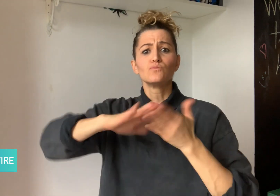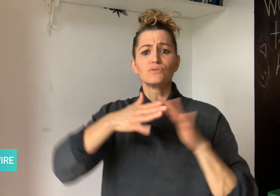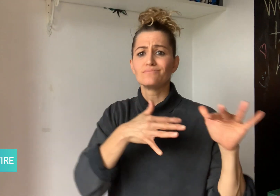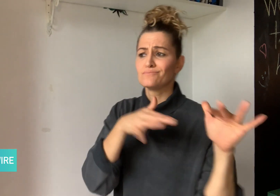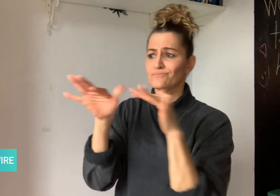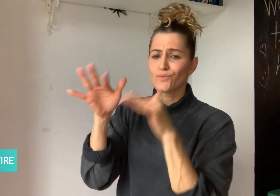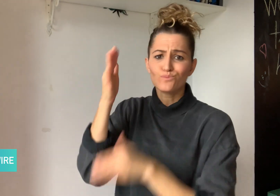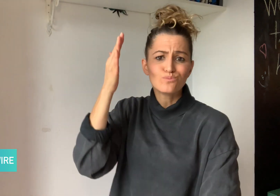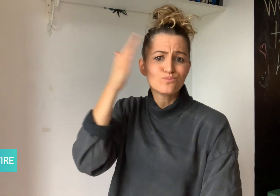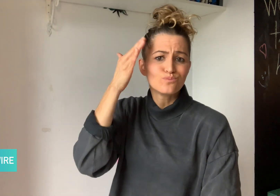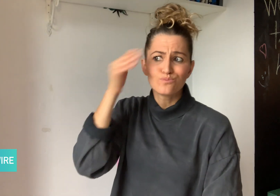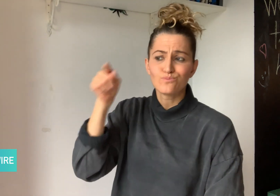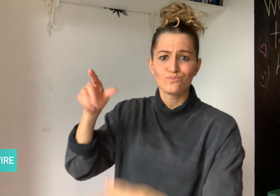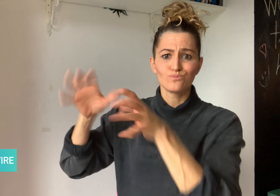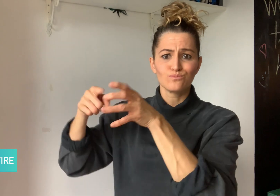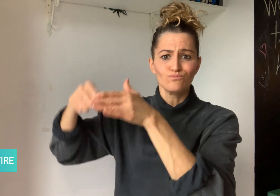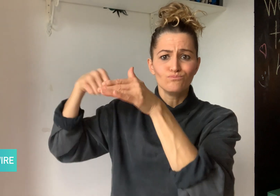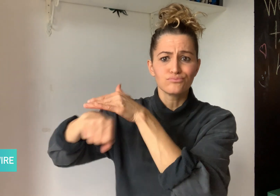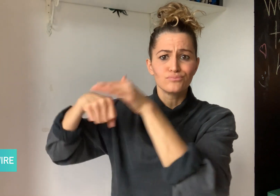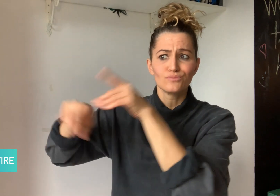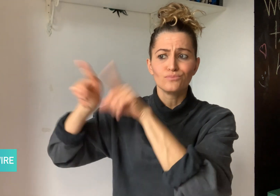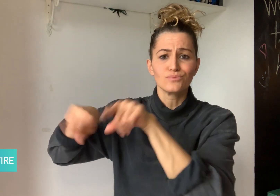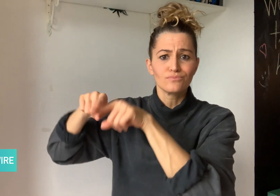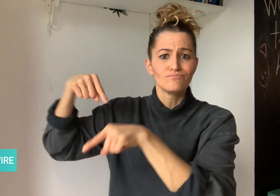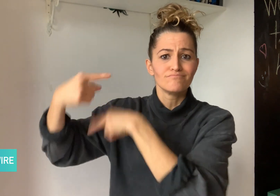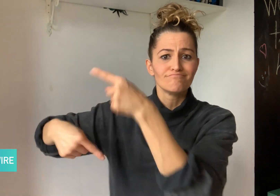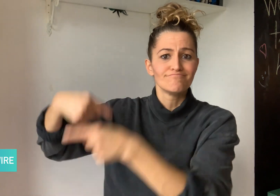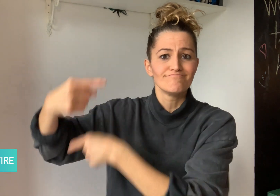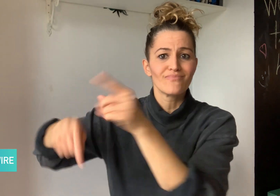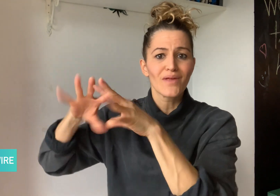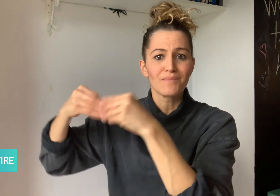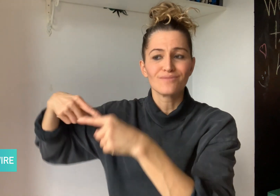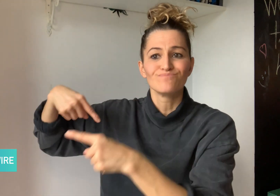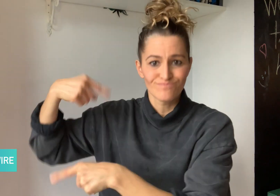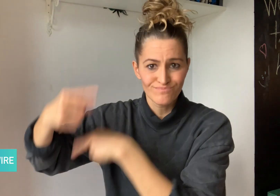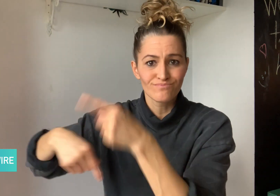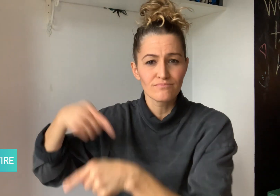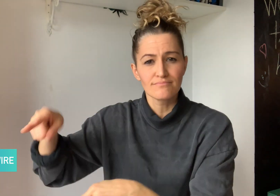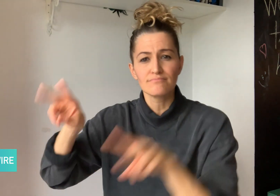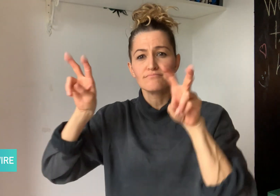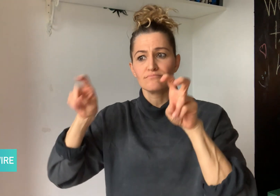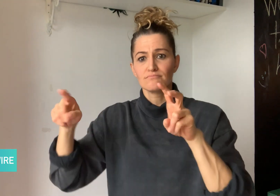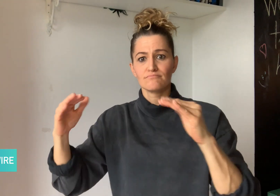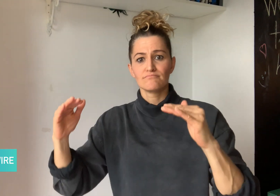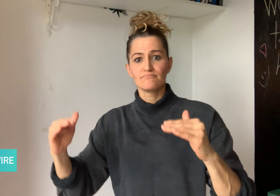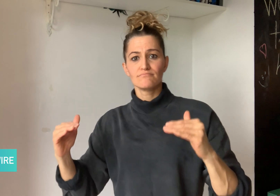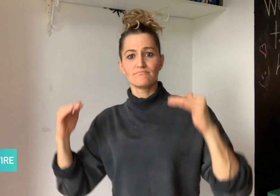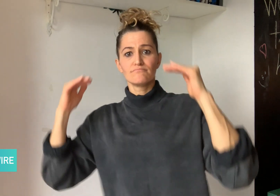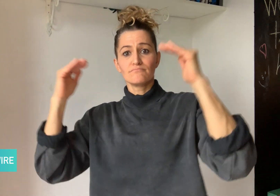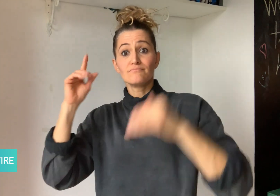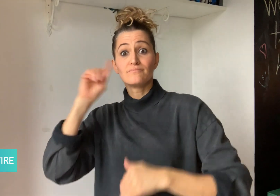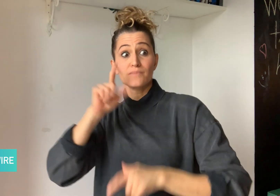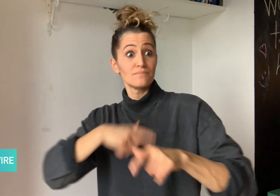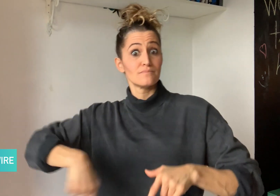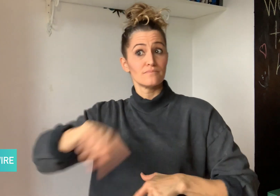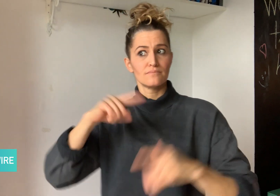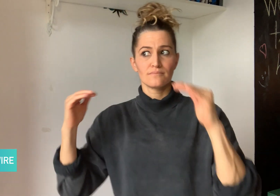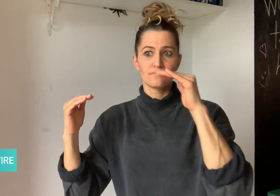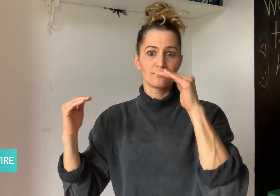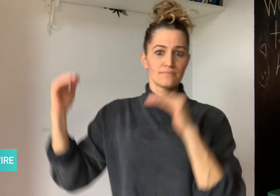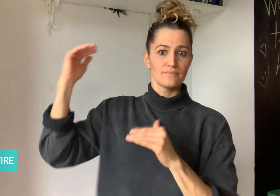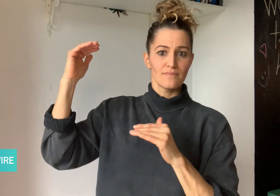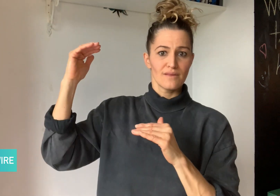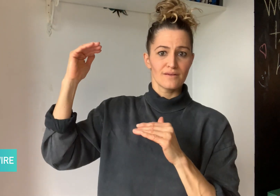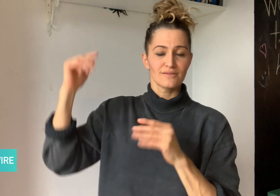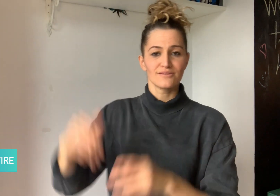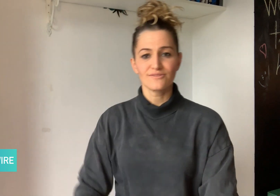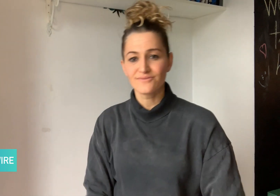well-known in the deaf community and “at the top'' of the hierarchy.